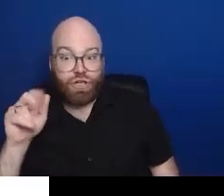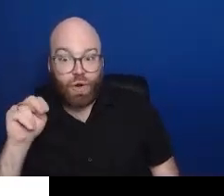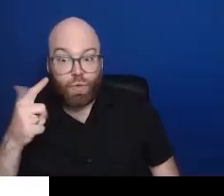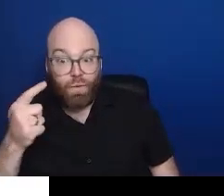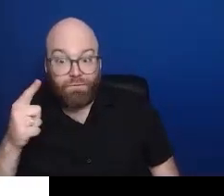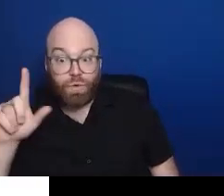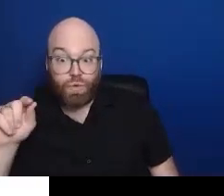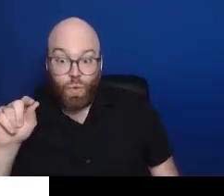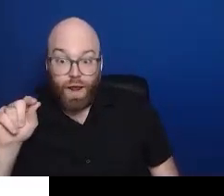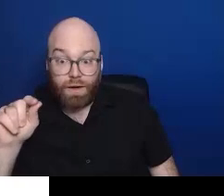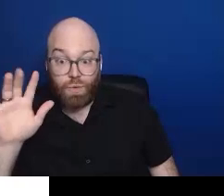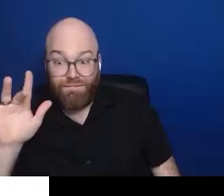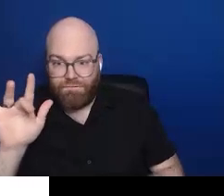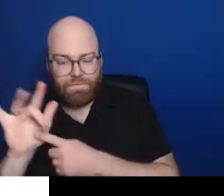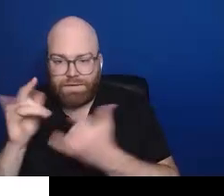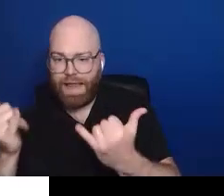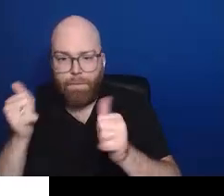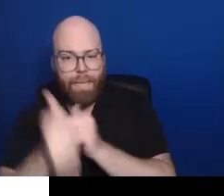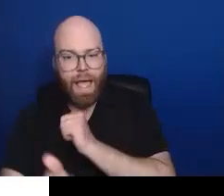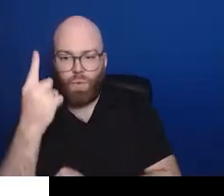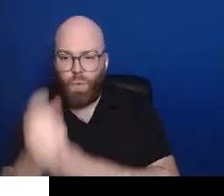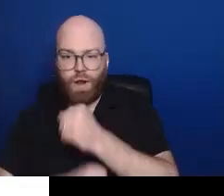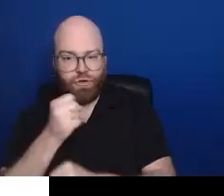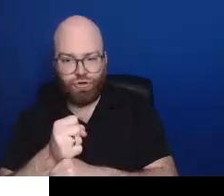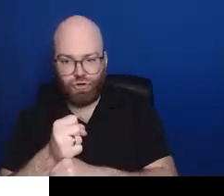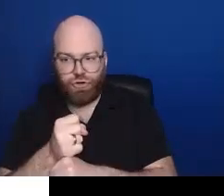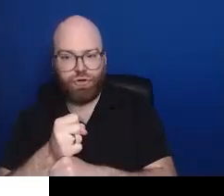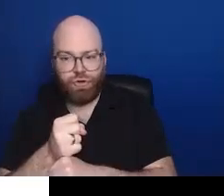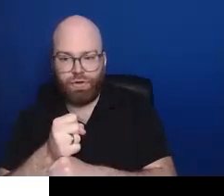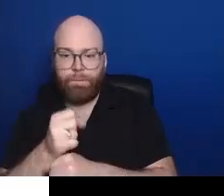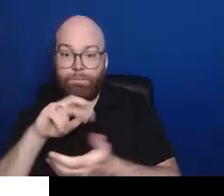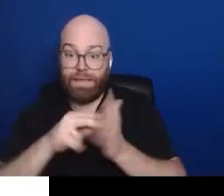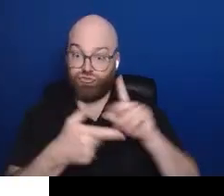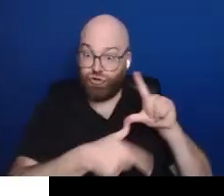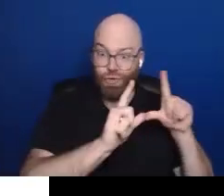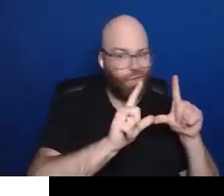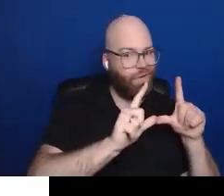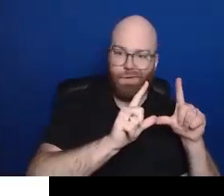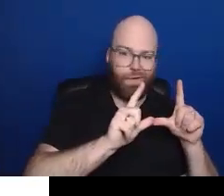and now it's going to be considered an initial application and I have to file everything all over again. Okay.